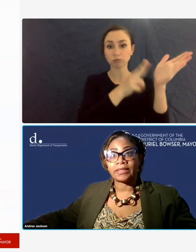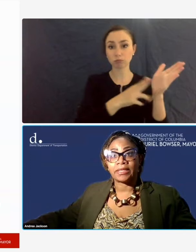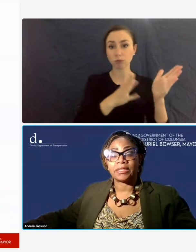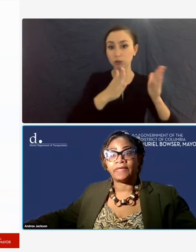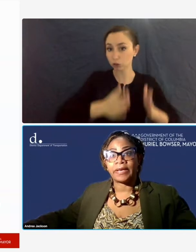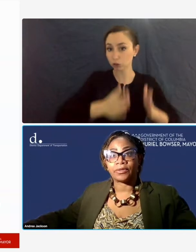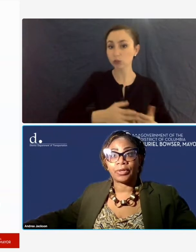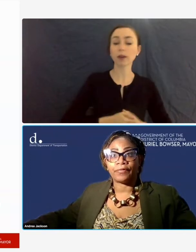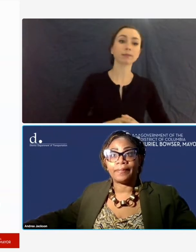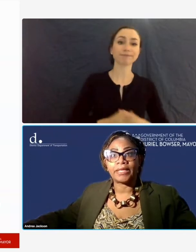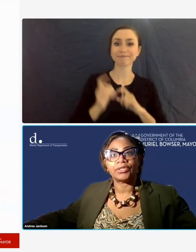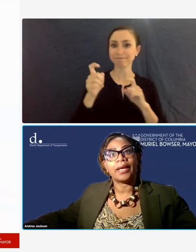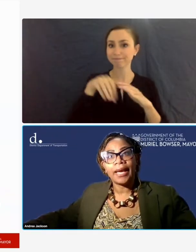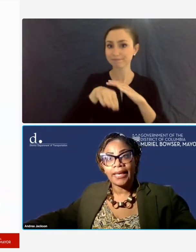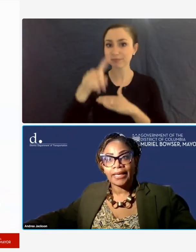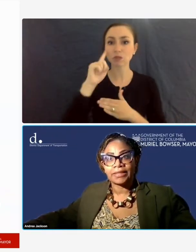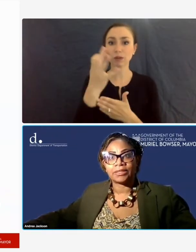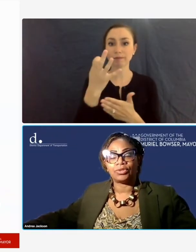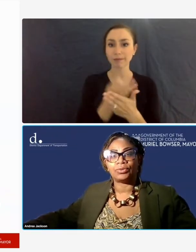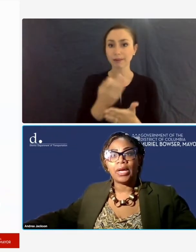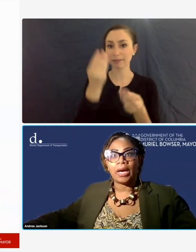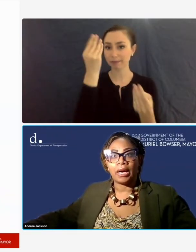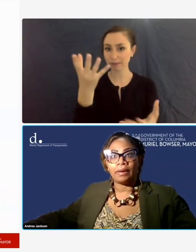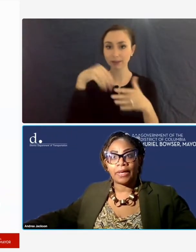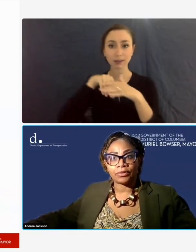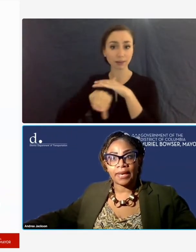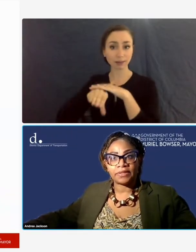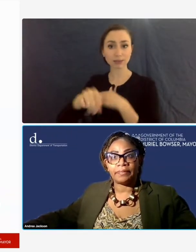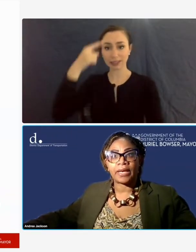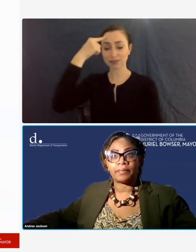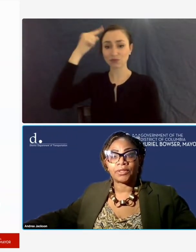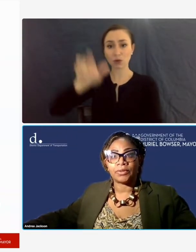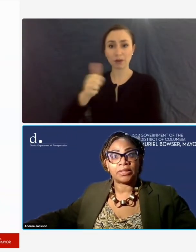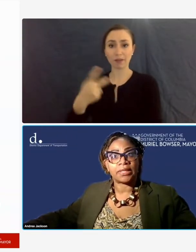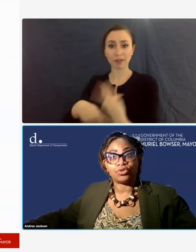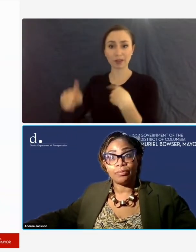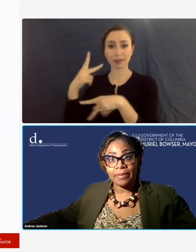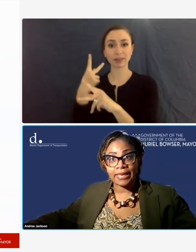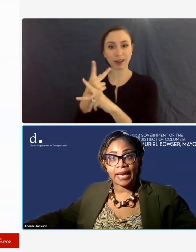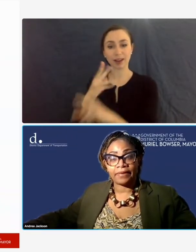financial information and access to other types of bid opportunities that you may not have gotten